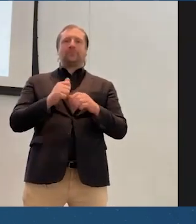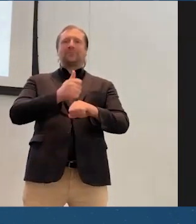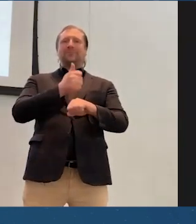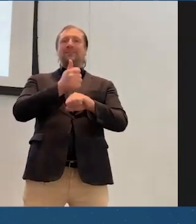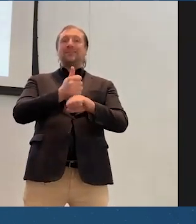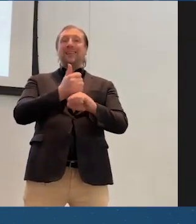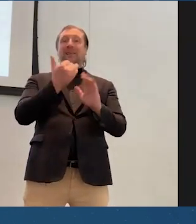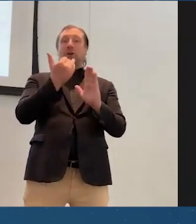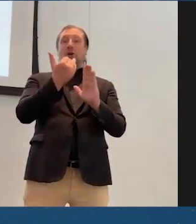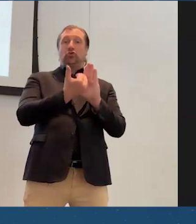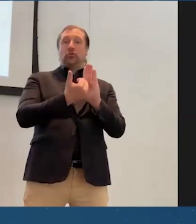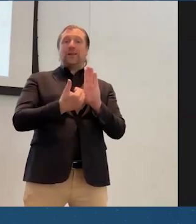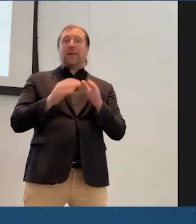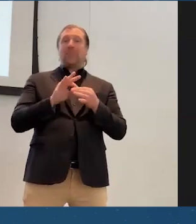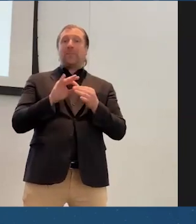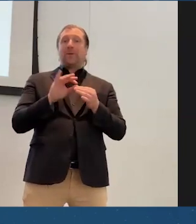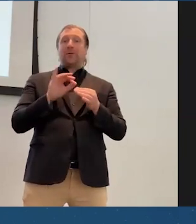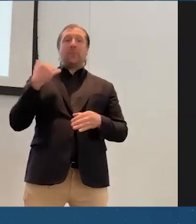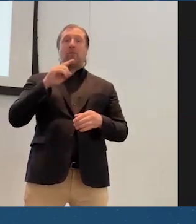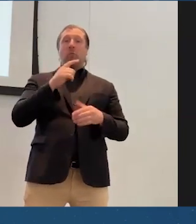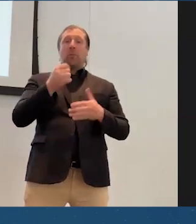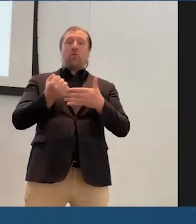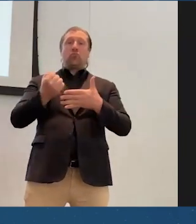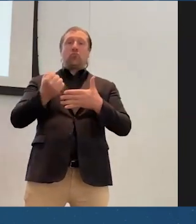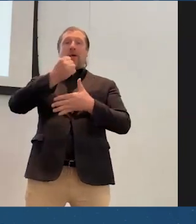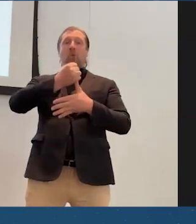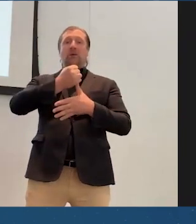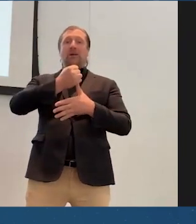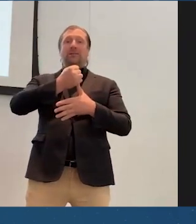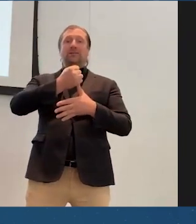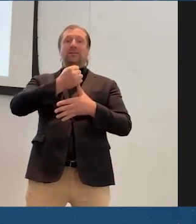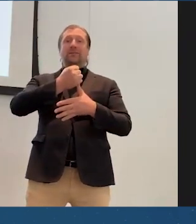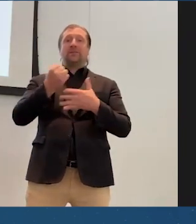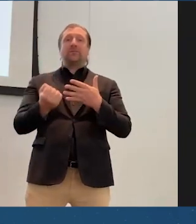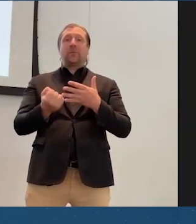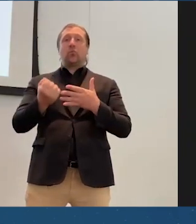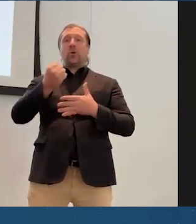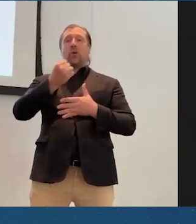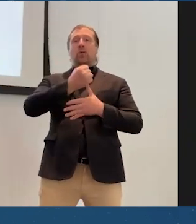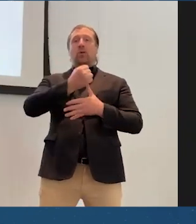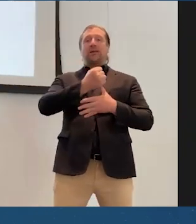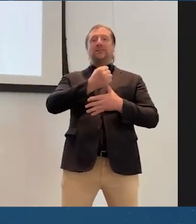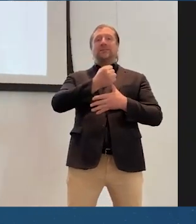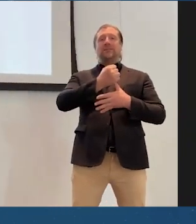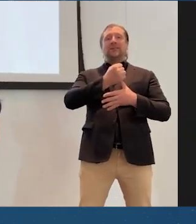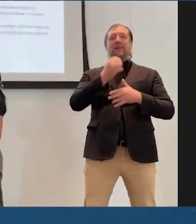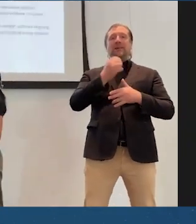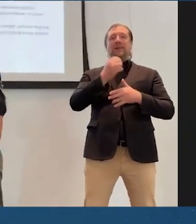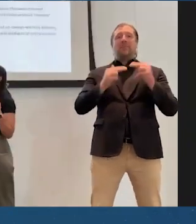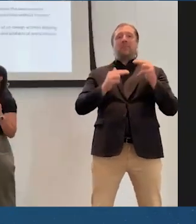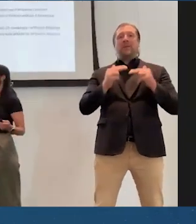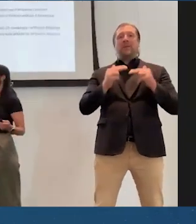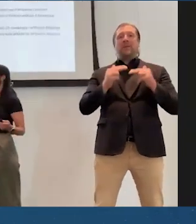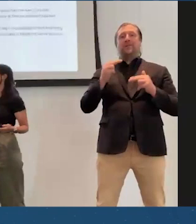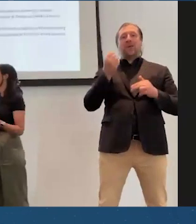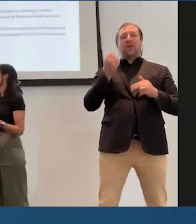I mentioned this earlier, but really prioritizing-- there we go-- building, understanding exercises